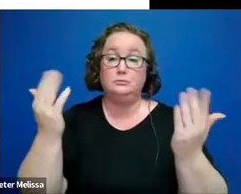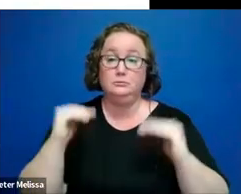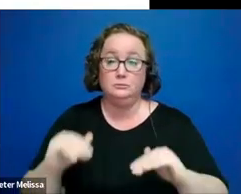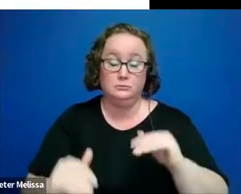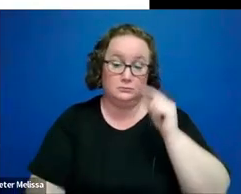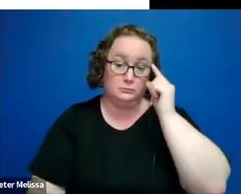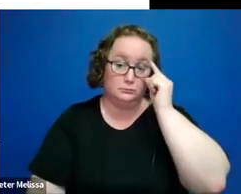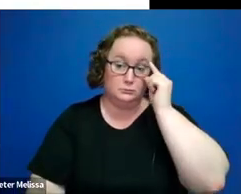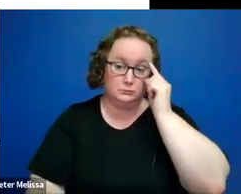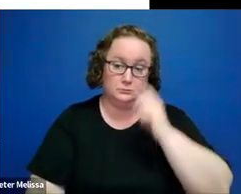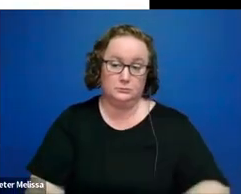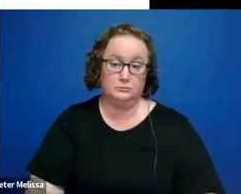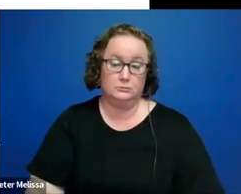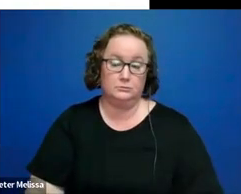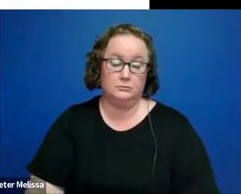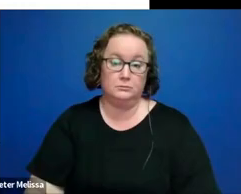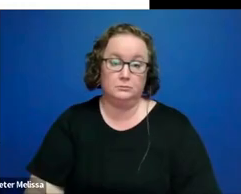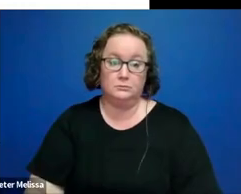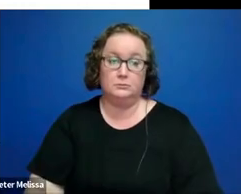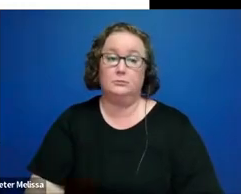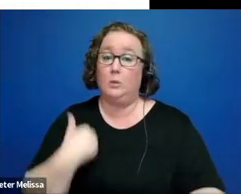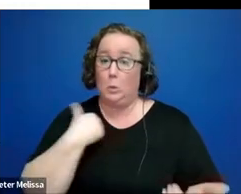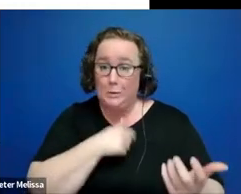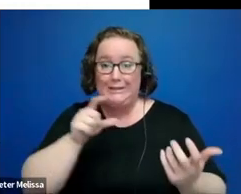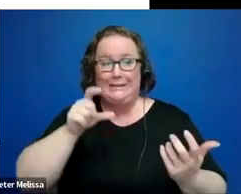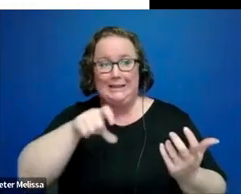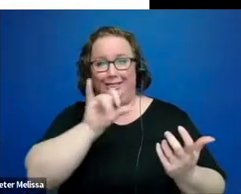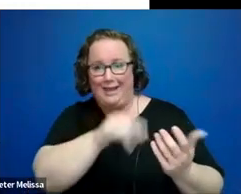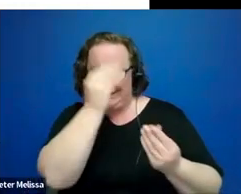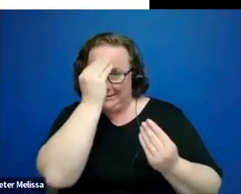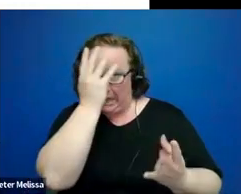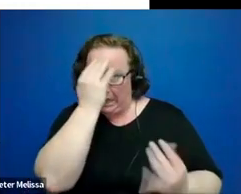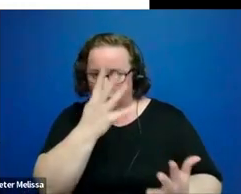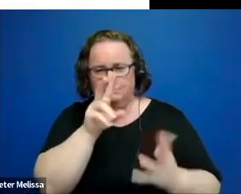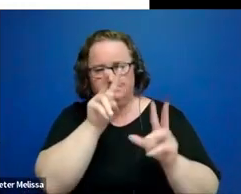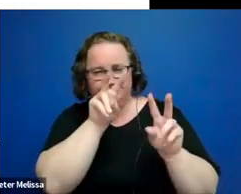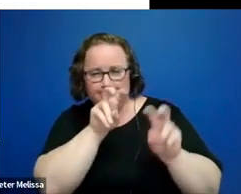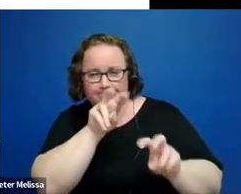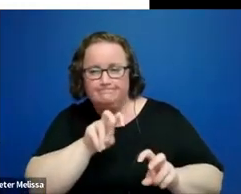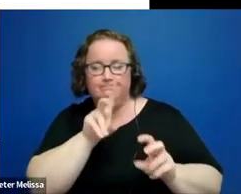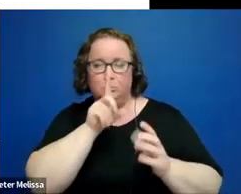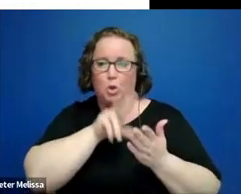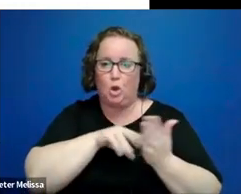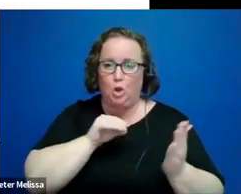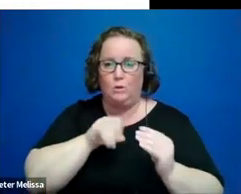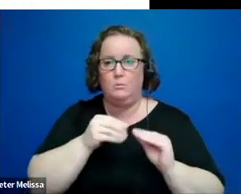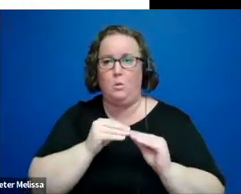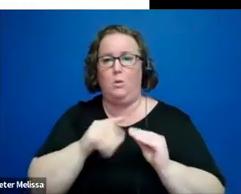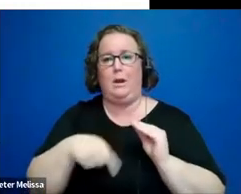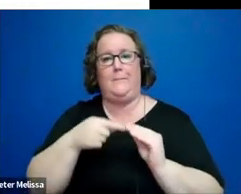So we need this data to learn more about parents. And, of course, we know data can be